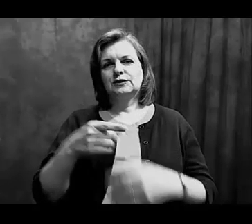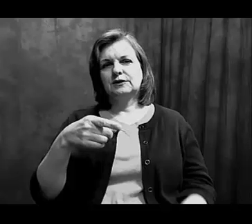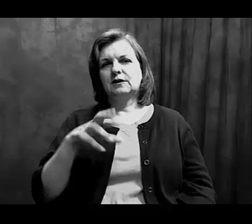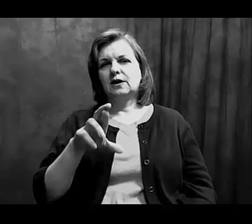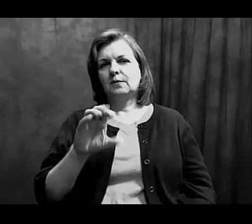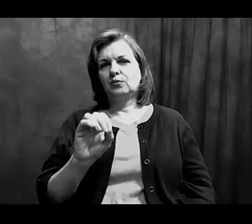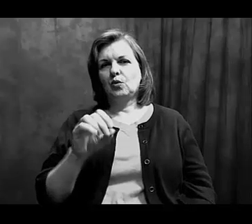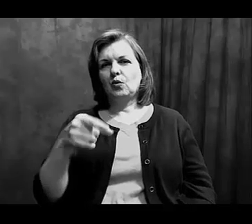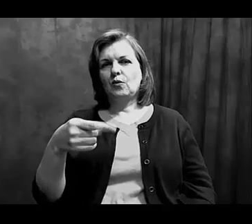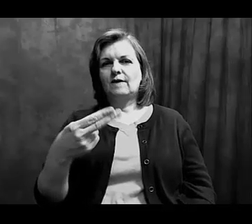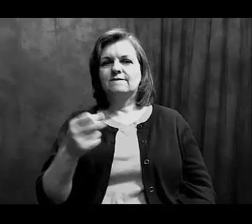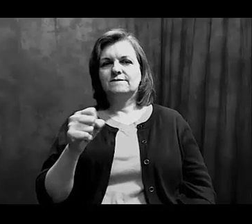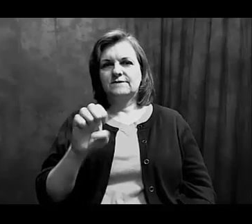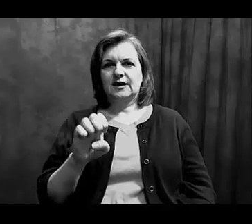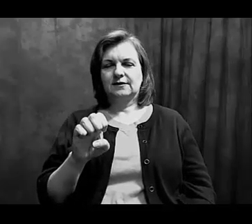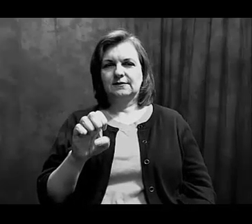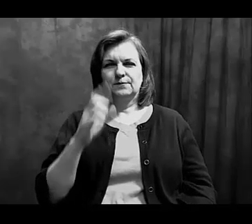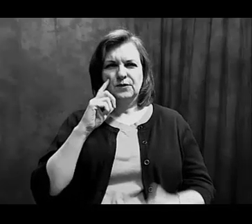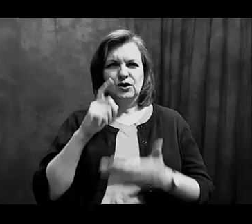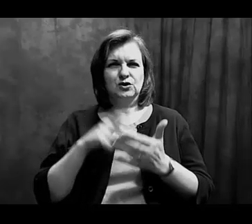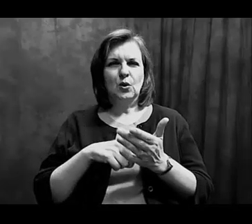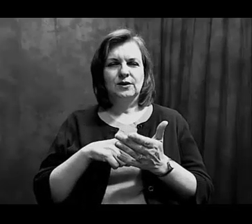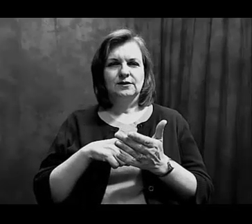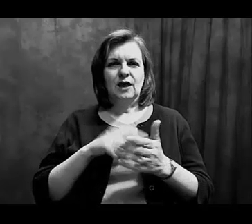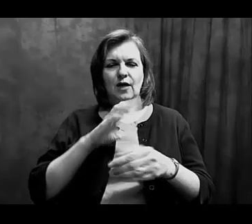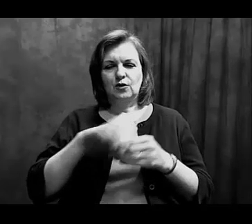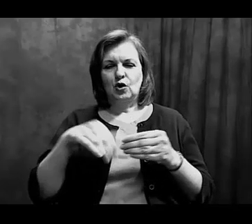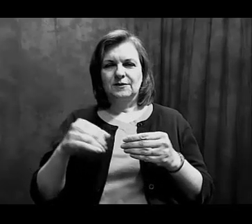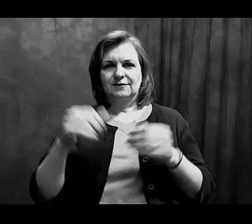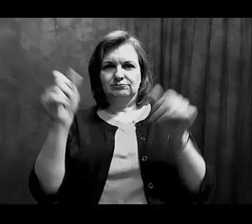You see out chromosomes are in the "X" form